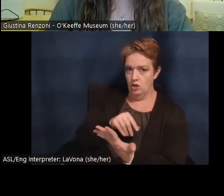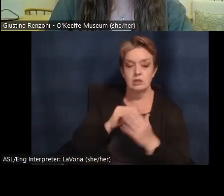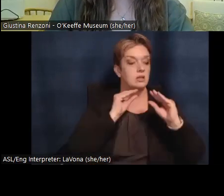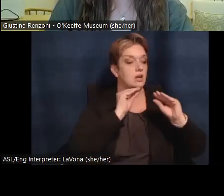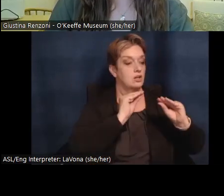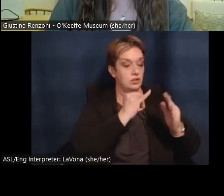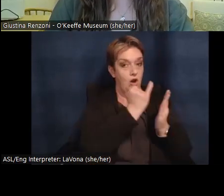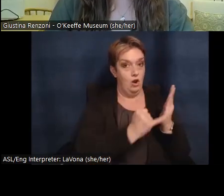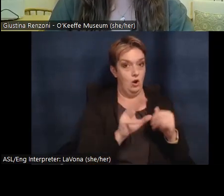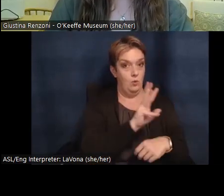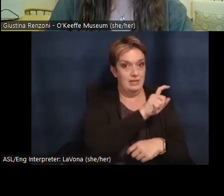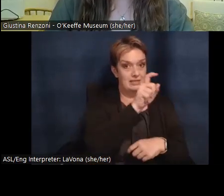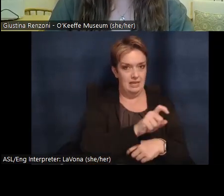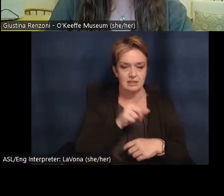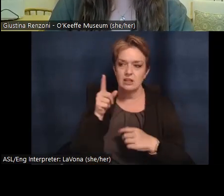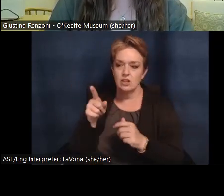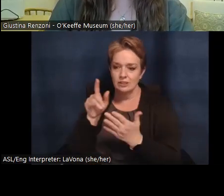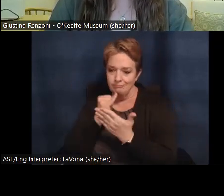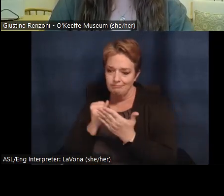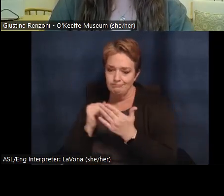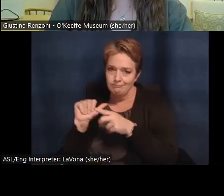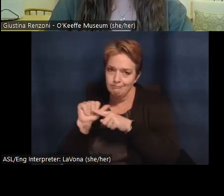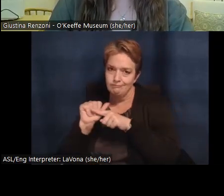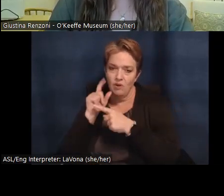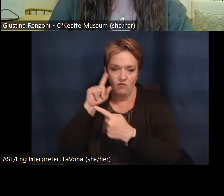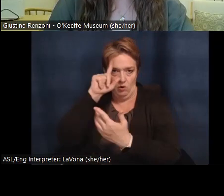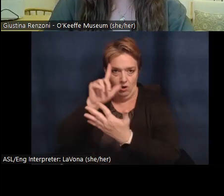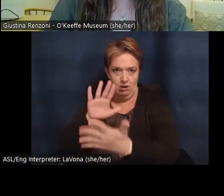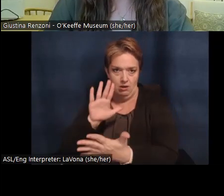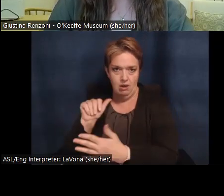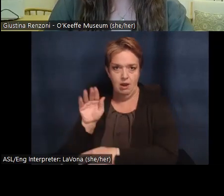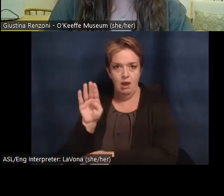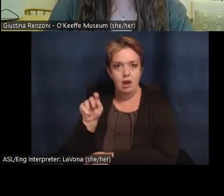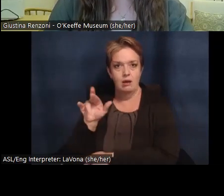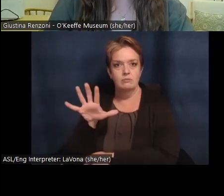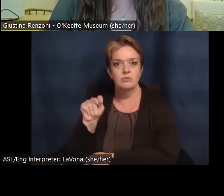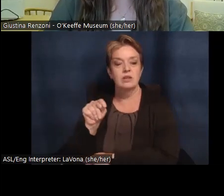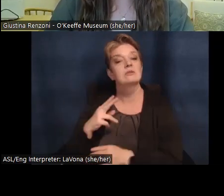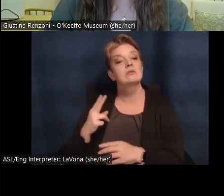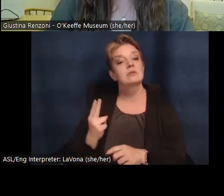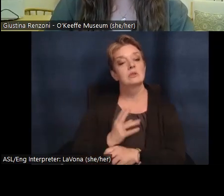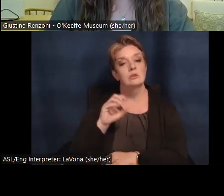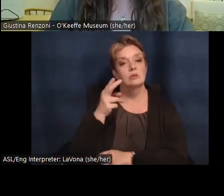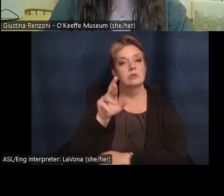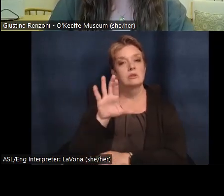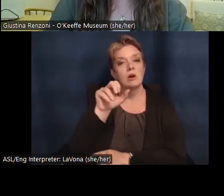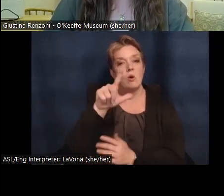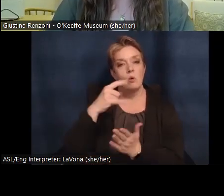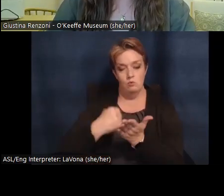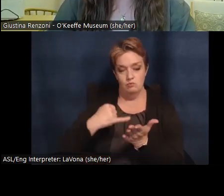Through a series of abstract charcoal drawings, she developed a personal language through which she could express her feelings and ideas.